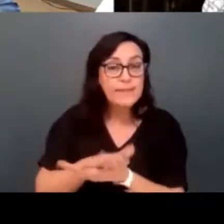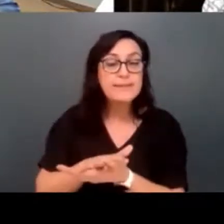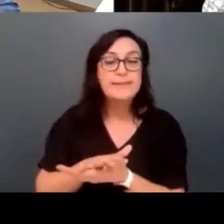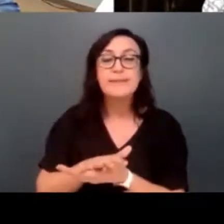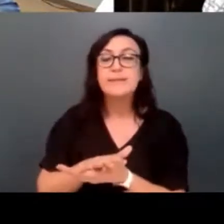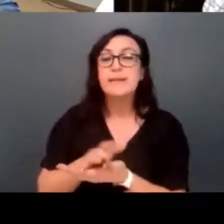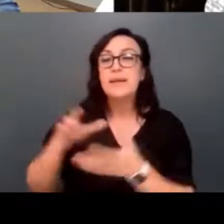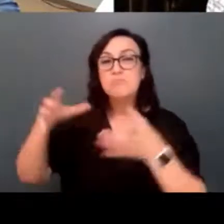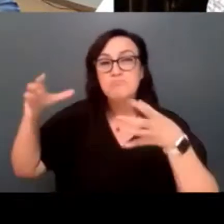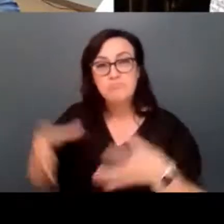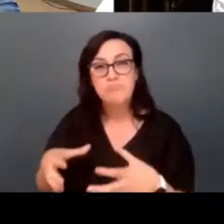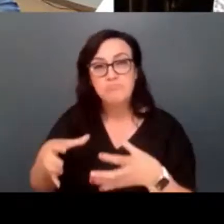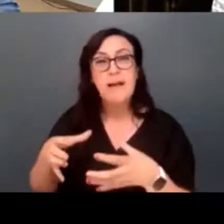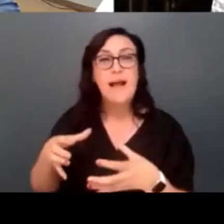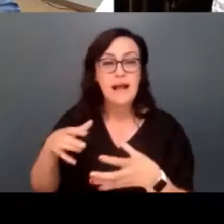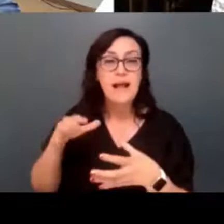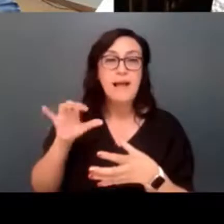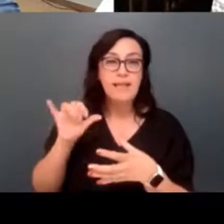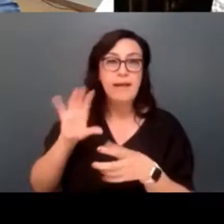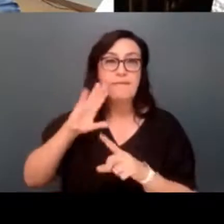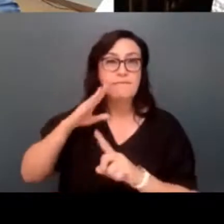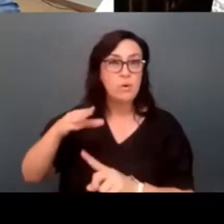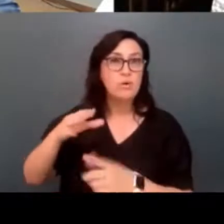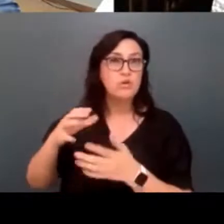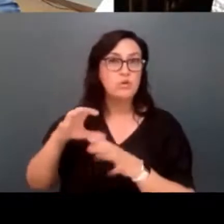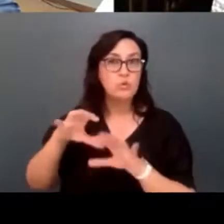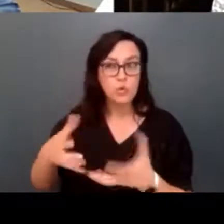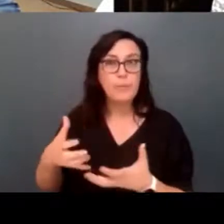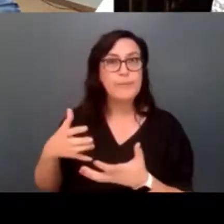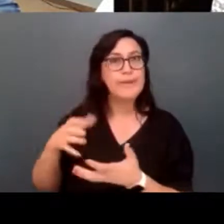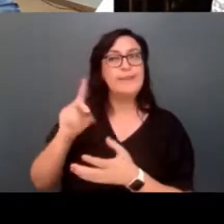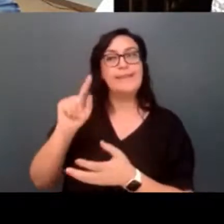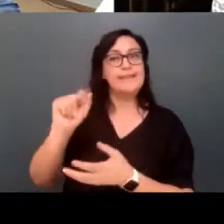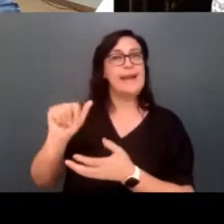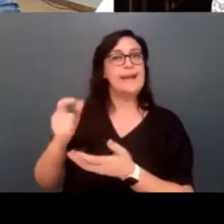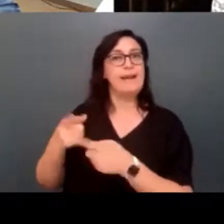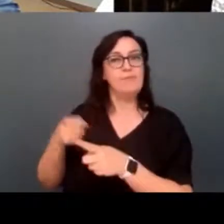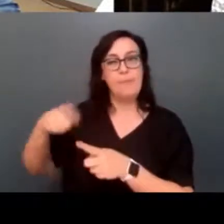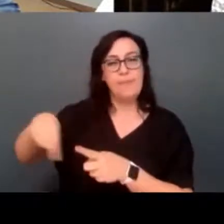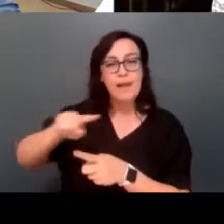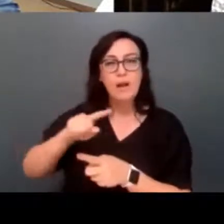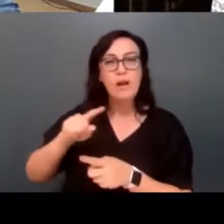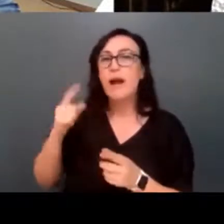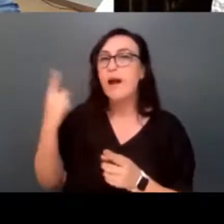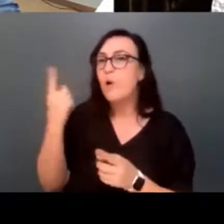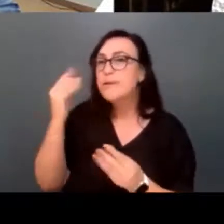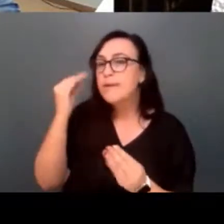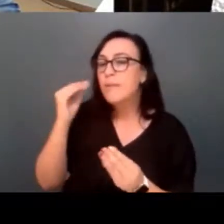And one thing I always think about when I'm getting this data is when I'm asking students about their experience and perspective,